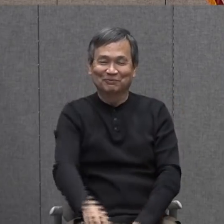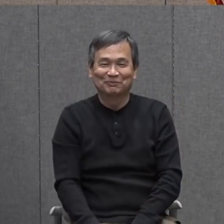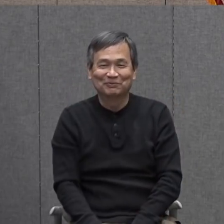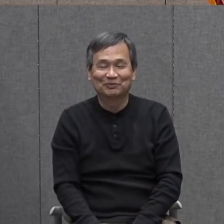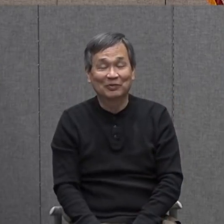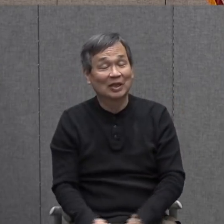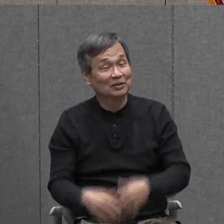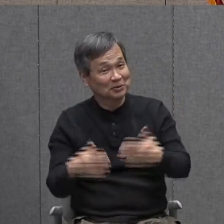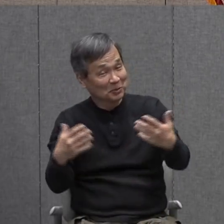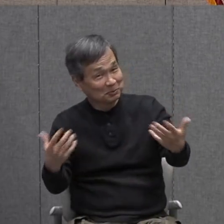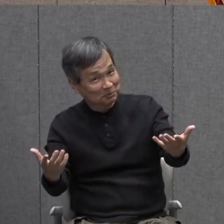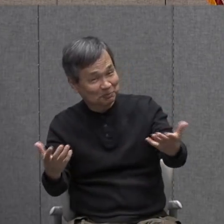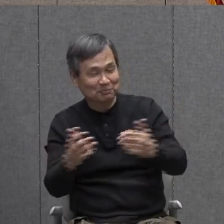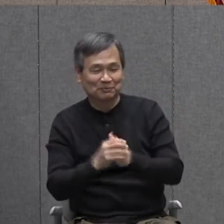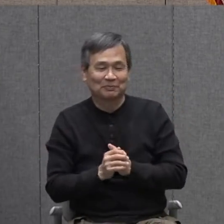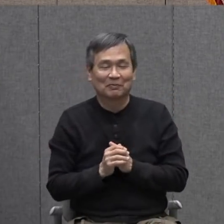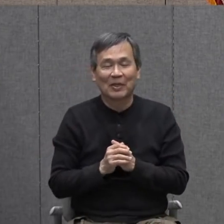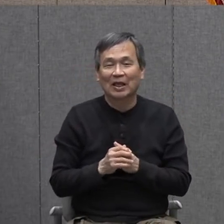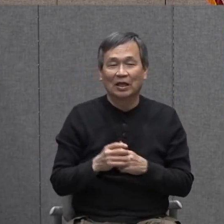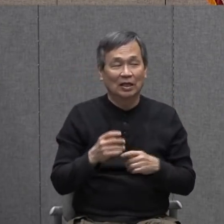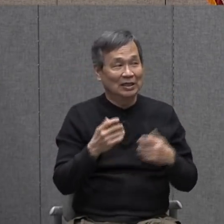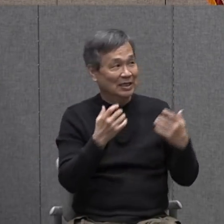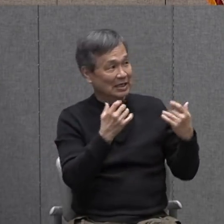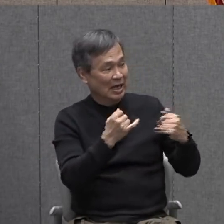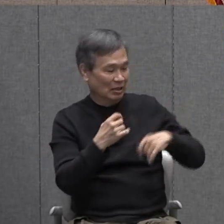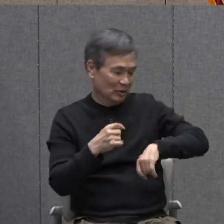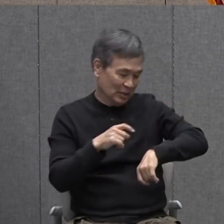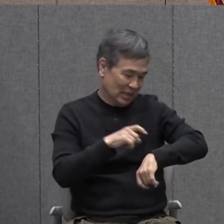So as we get close to being done for the day